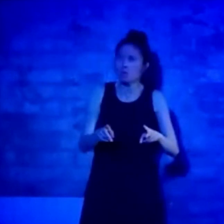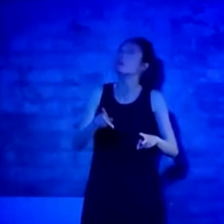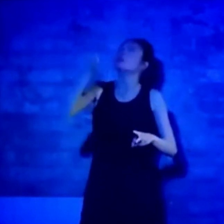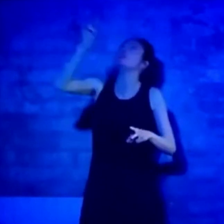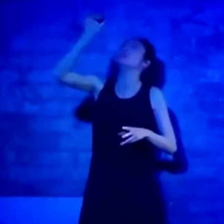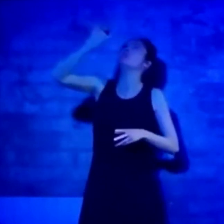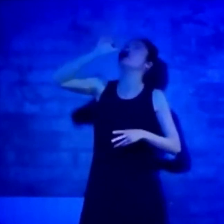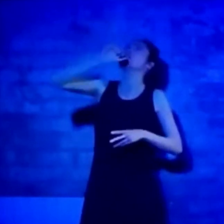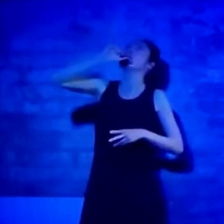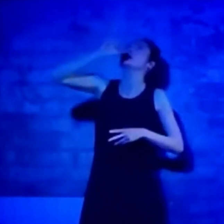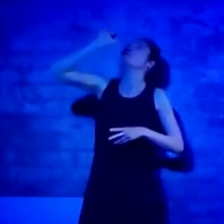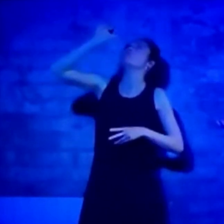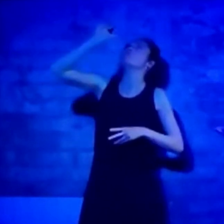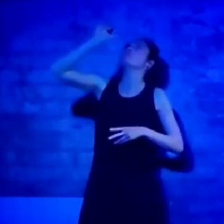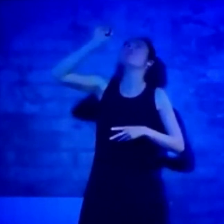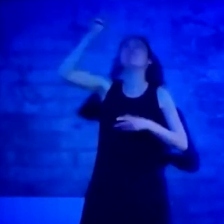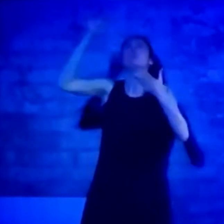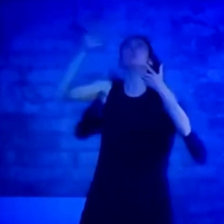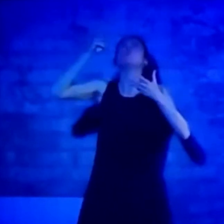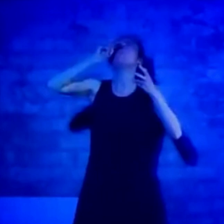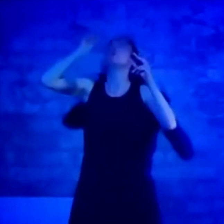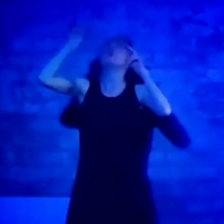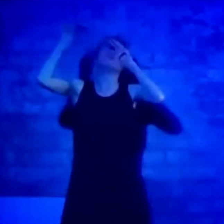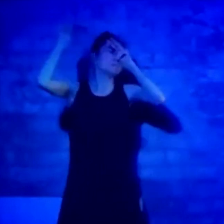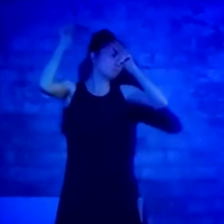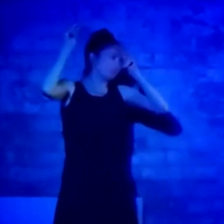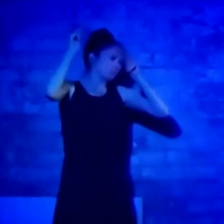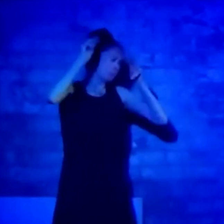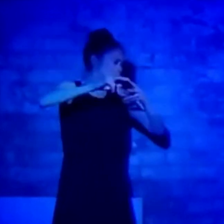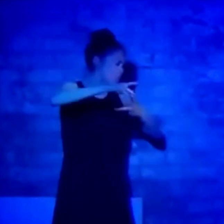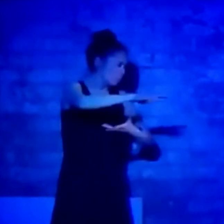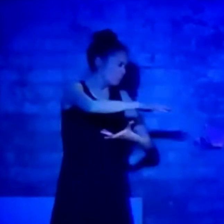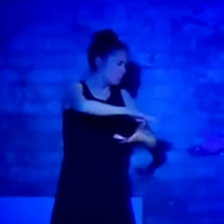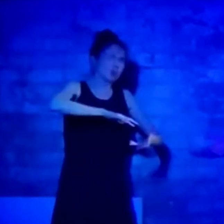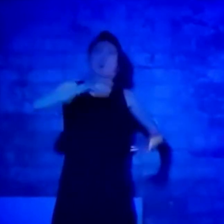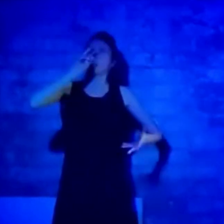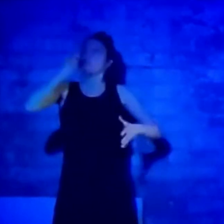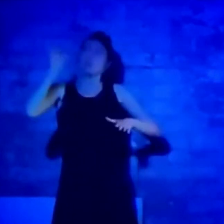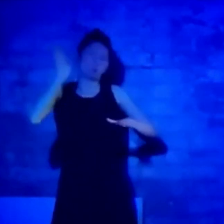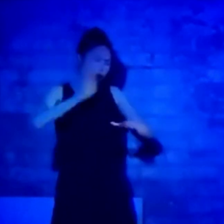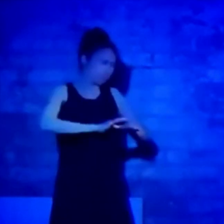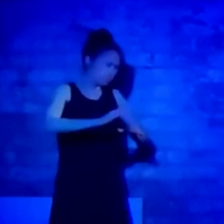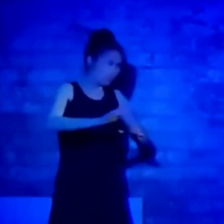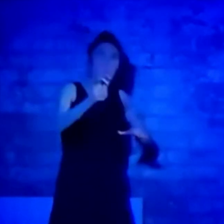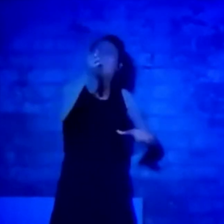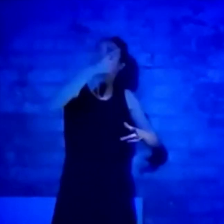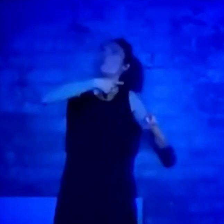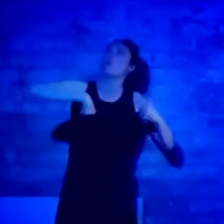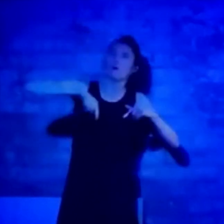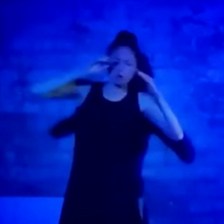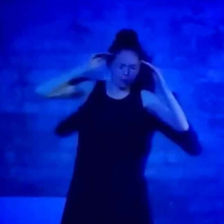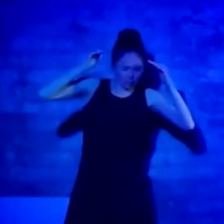Must ye look upon this tumult with hard-pressed indifference. So enraptured are we by our own daily display.